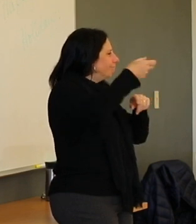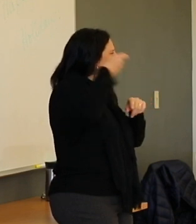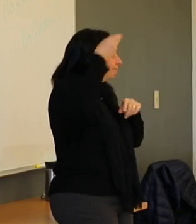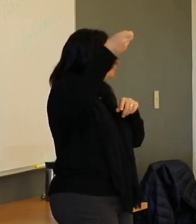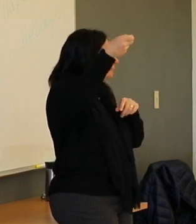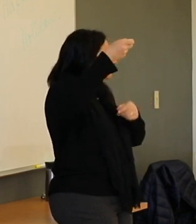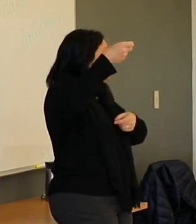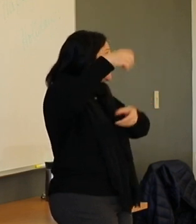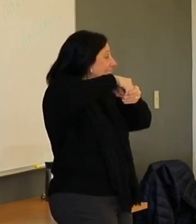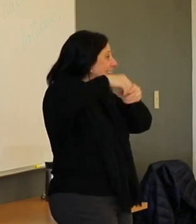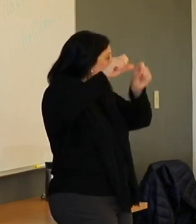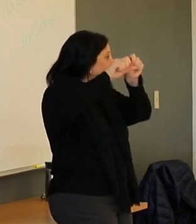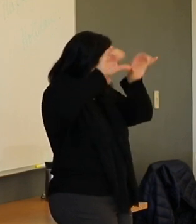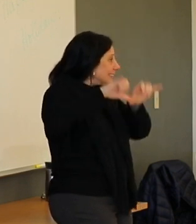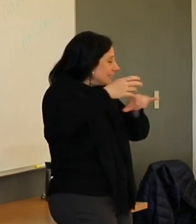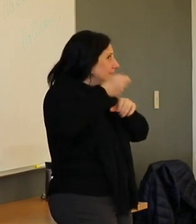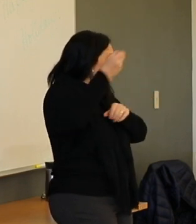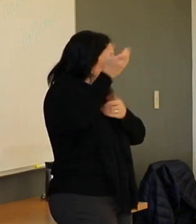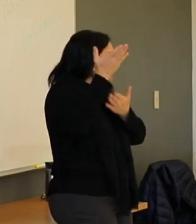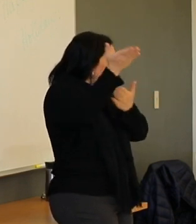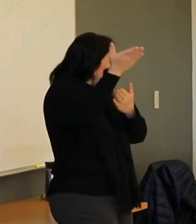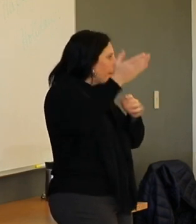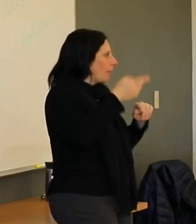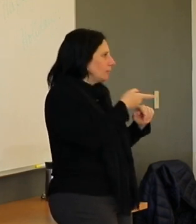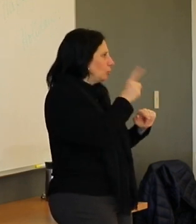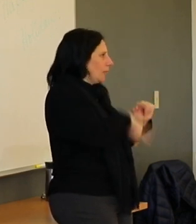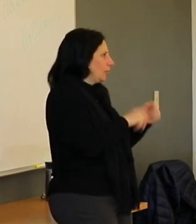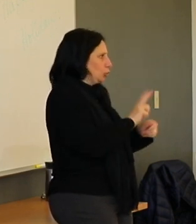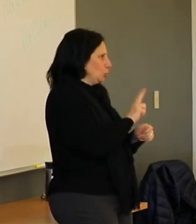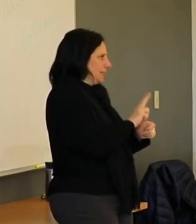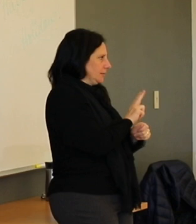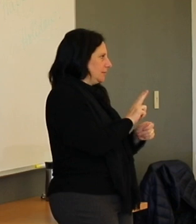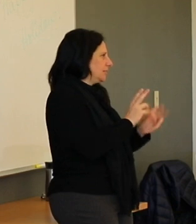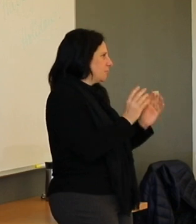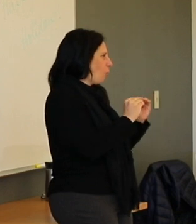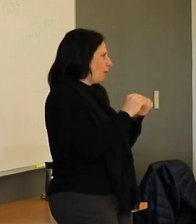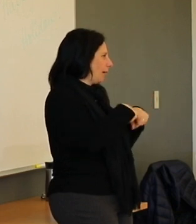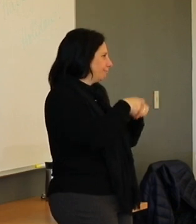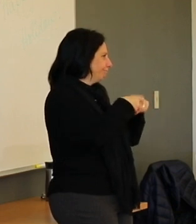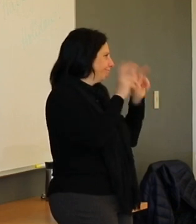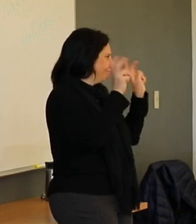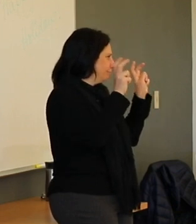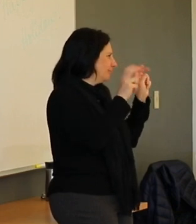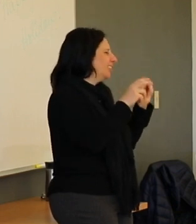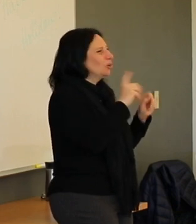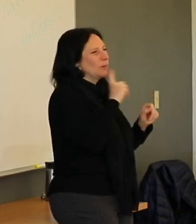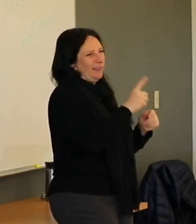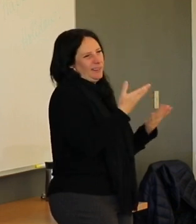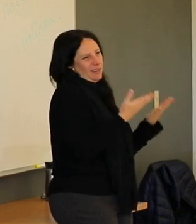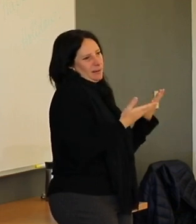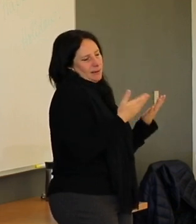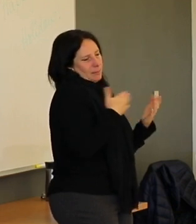You can't use it anymore. Most likely you will use the edit option less frequently.